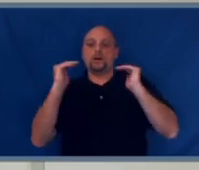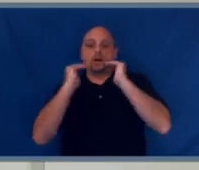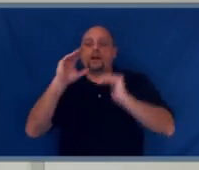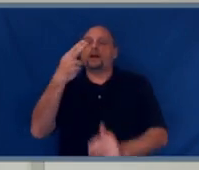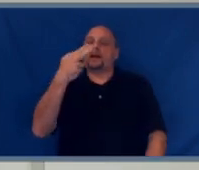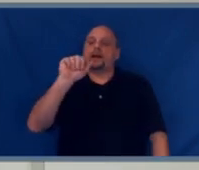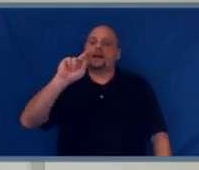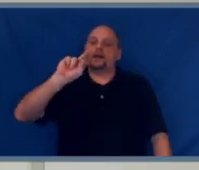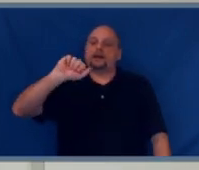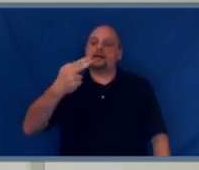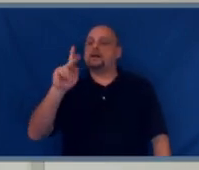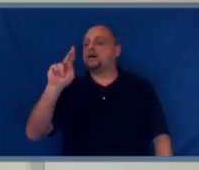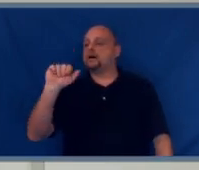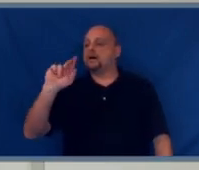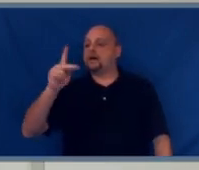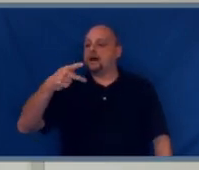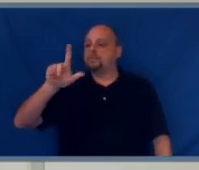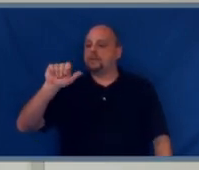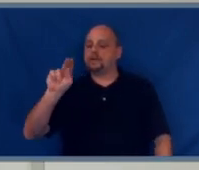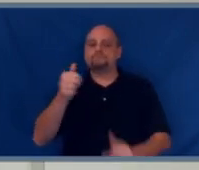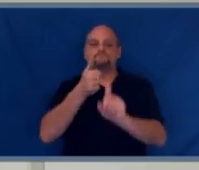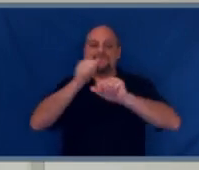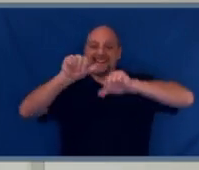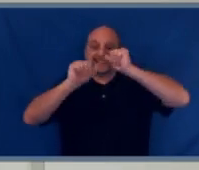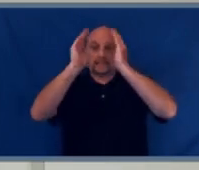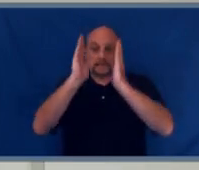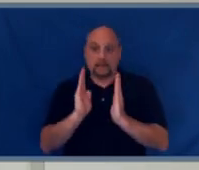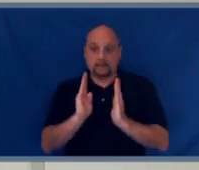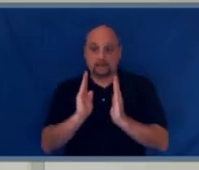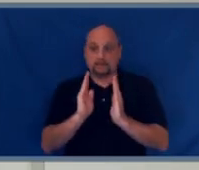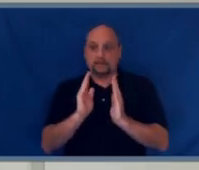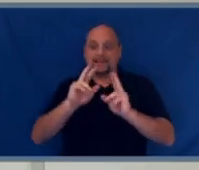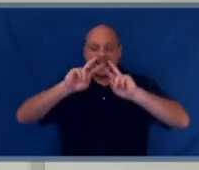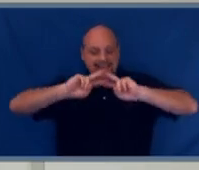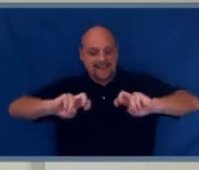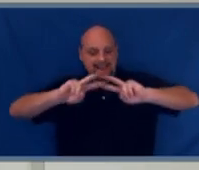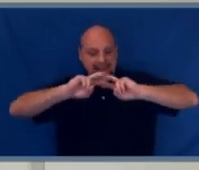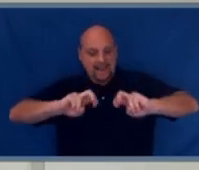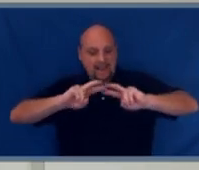A SCIENTIST ON THE TEAM ANALYSING THE COMPETITION OF THE CARBONATES.